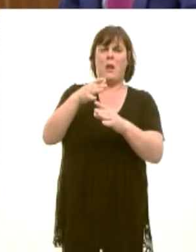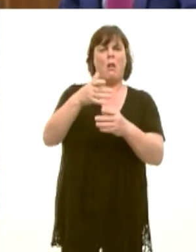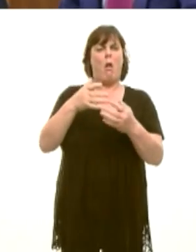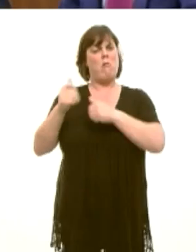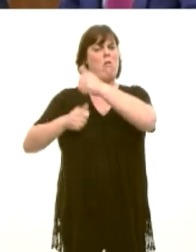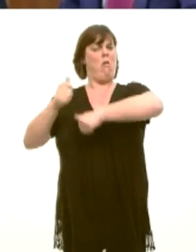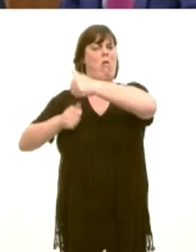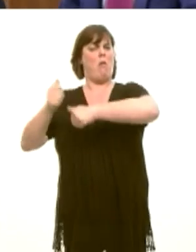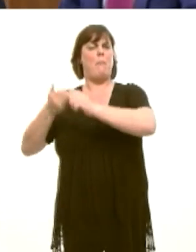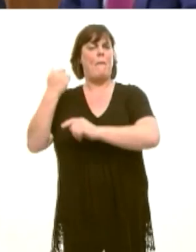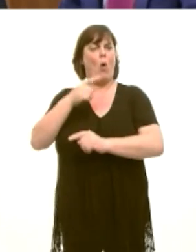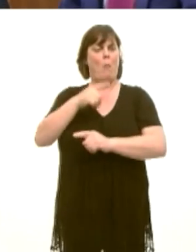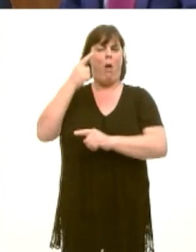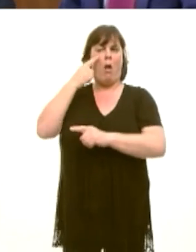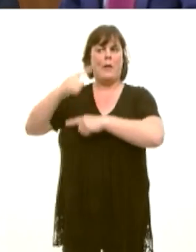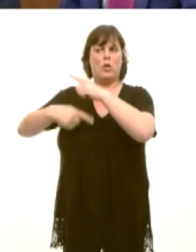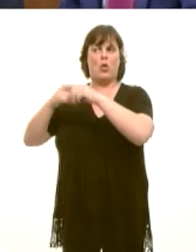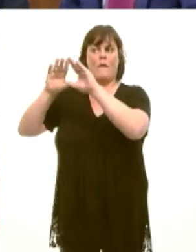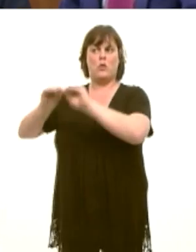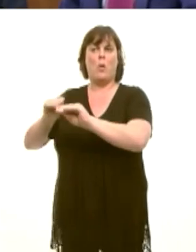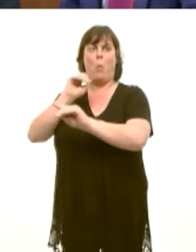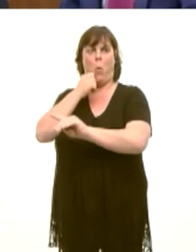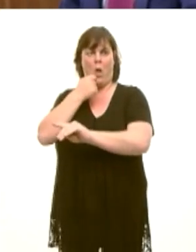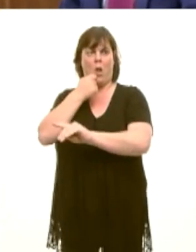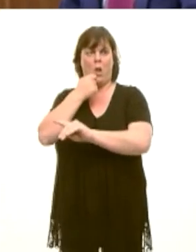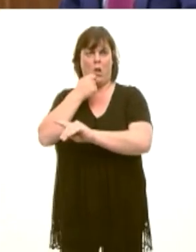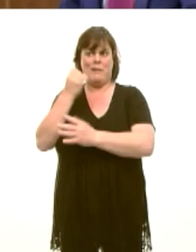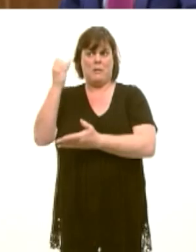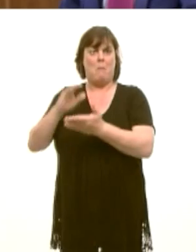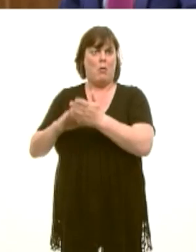see that itís ending in March of next year. This is something that he has advocated within